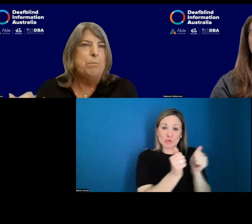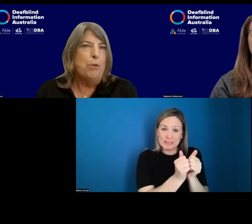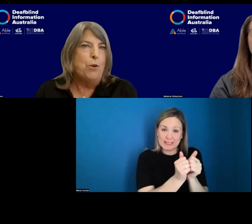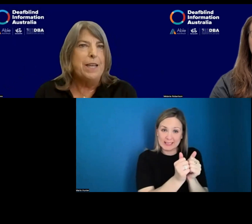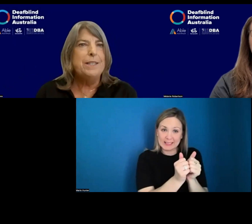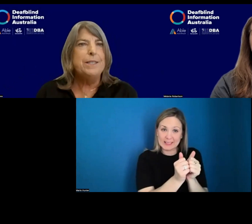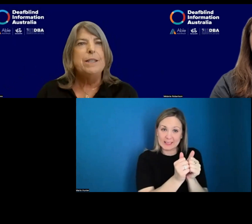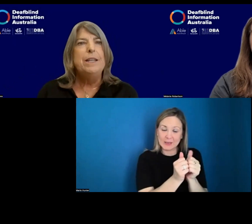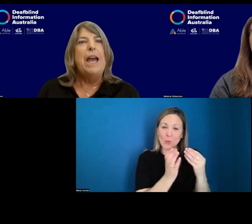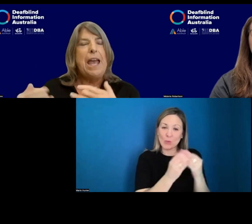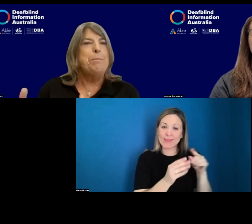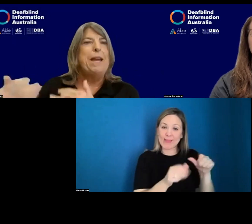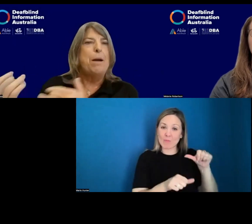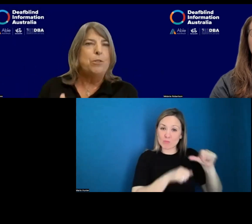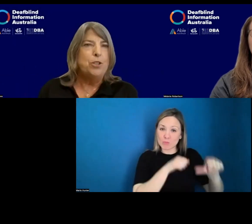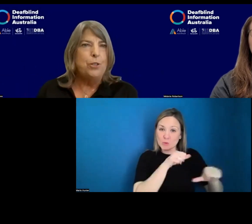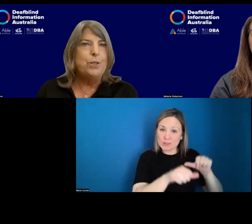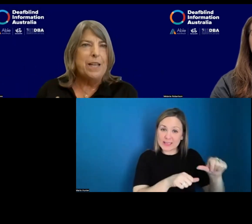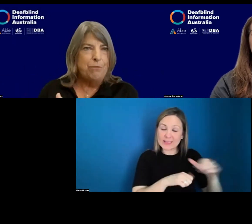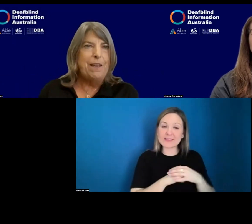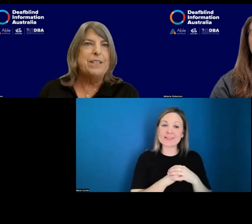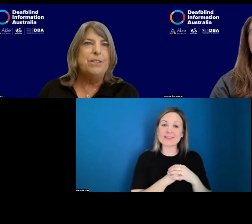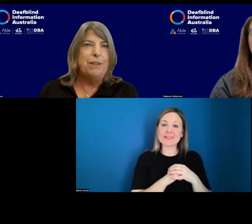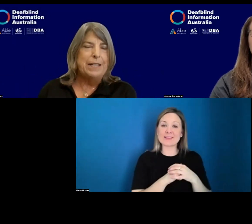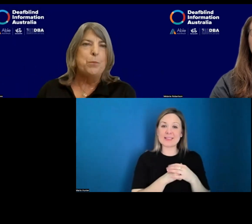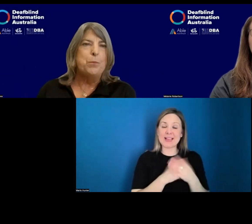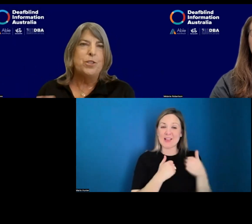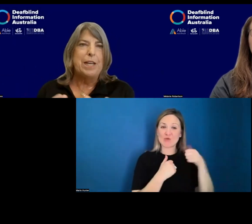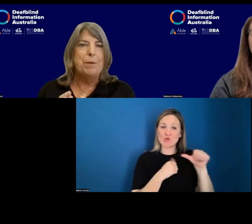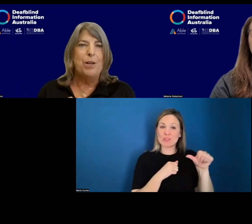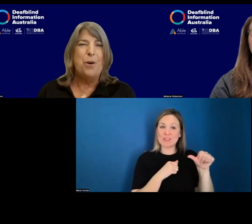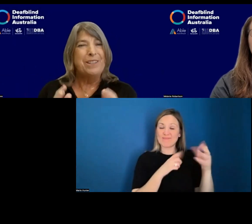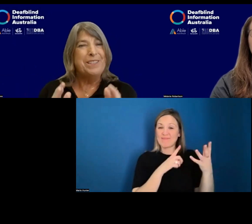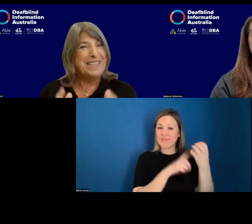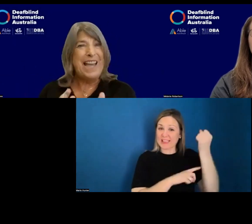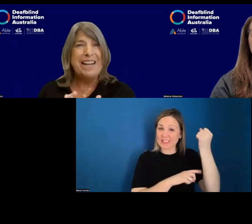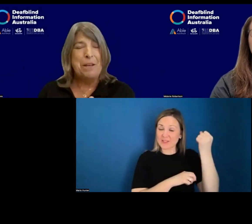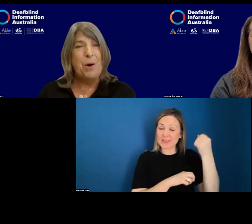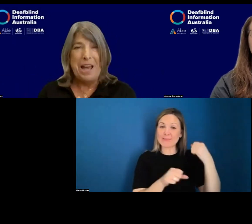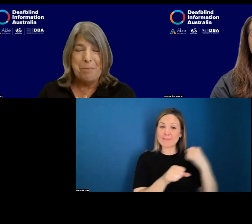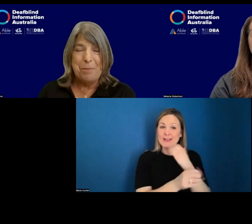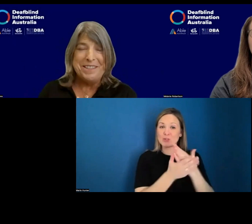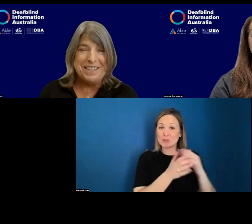the process and be able to use it effectively as well to keep it going. Because sadly what happens